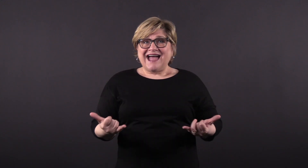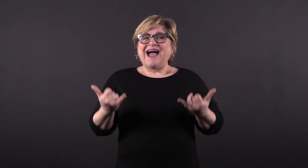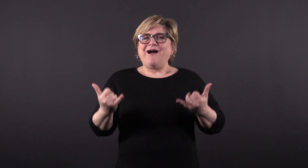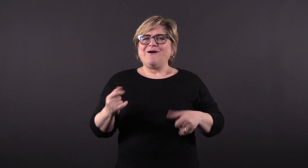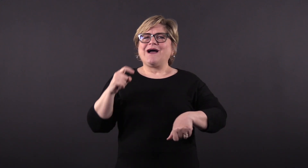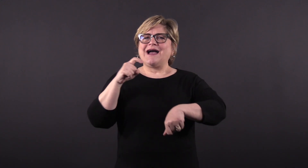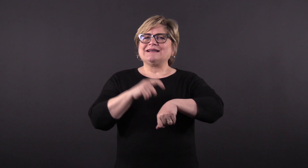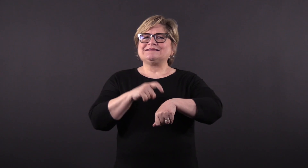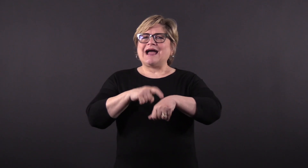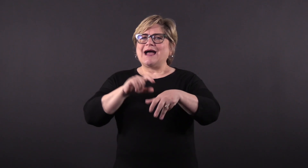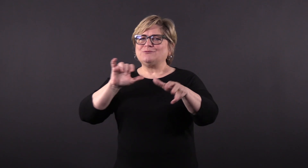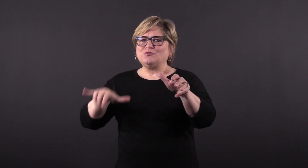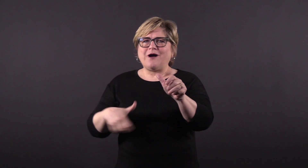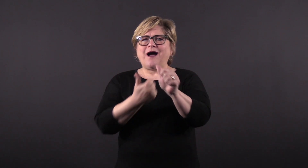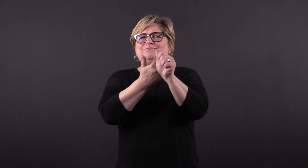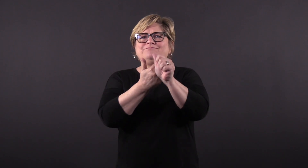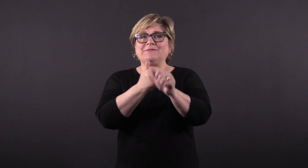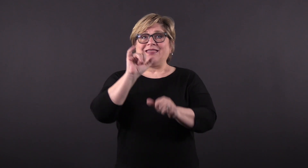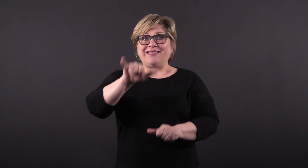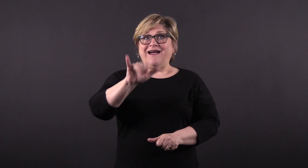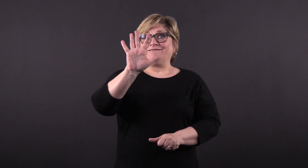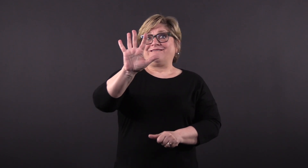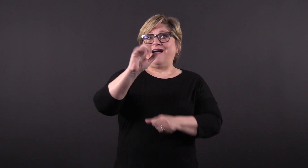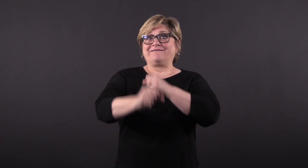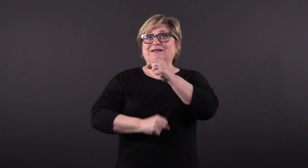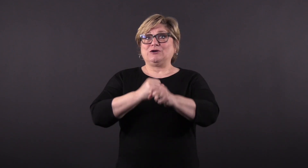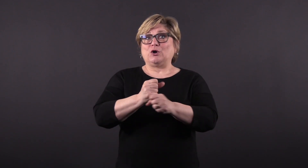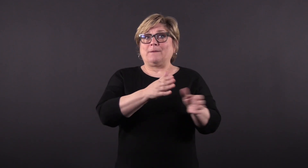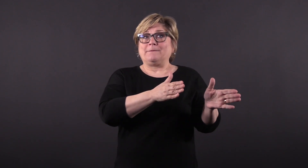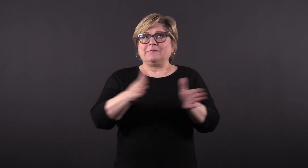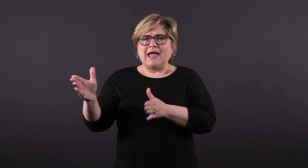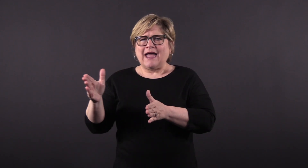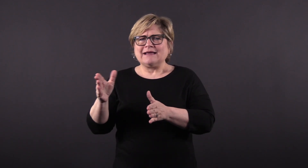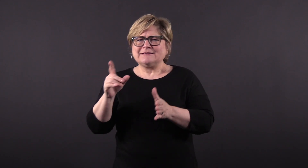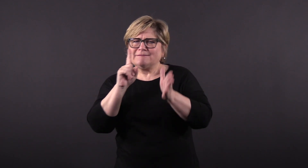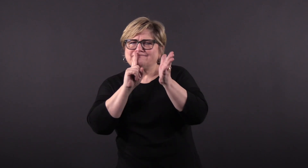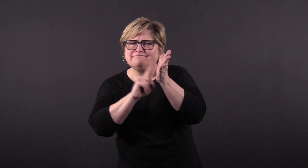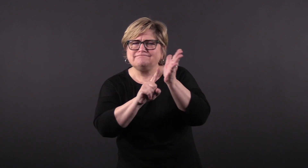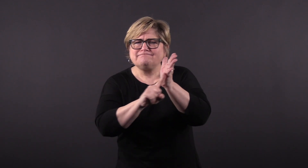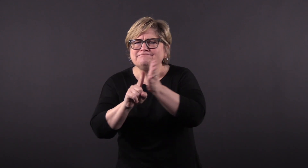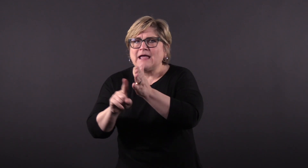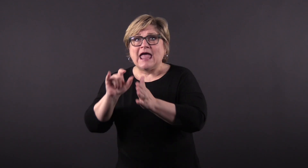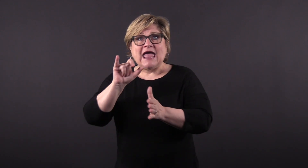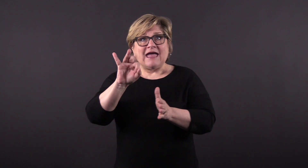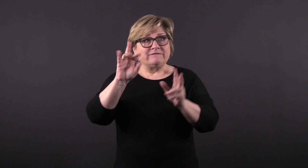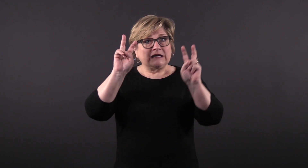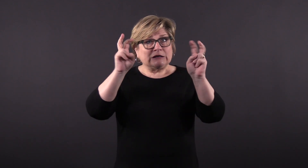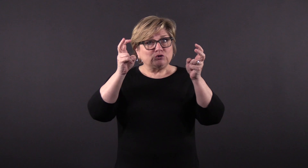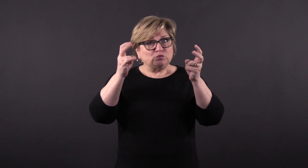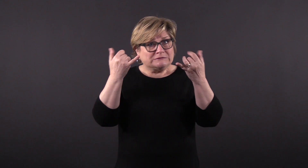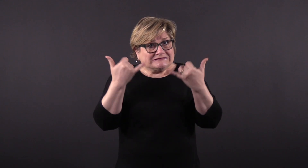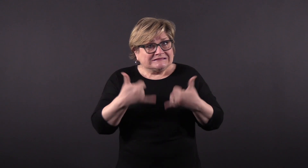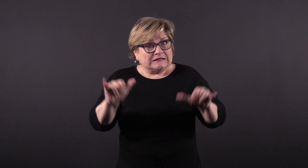It is now time to follow up on the five-year plan and find out if these issues are still